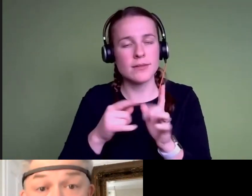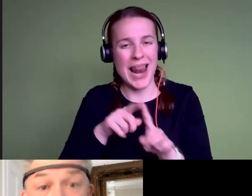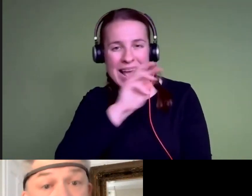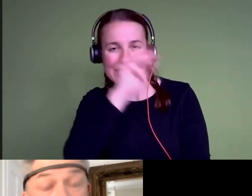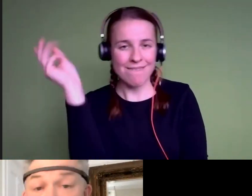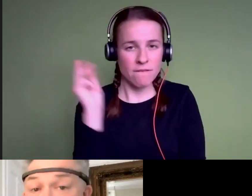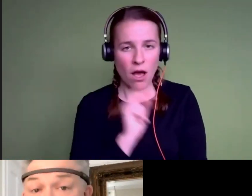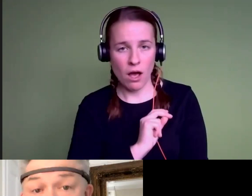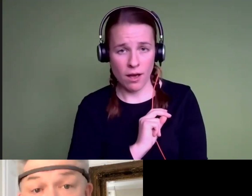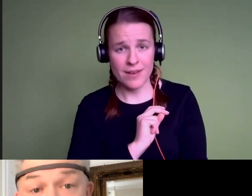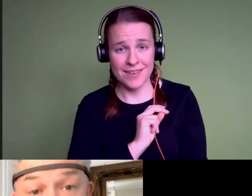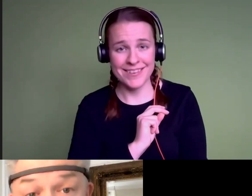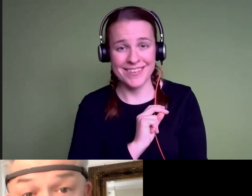And some are more difficult. Cactuses